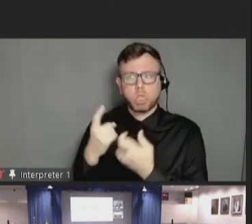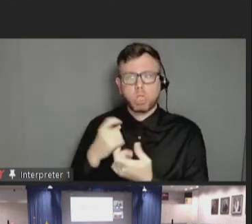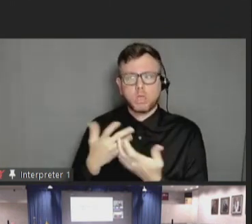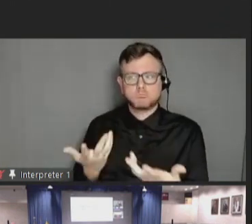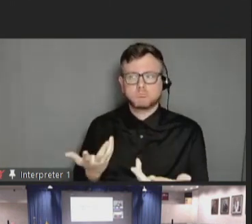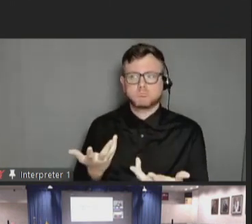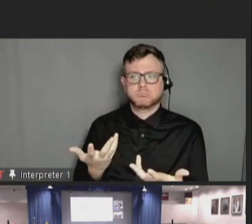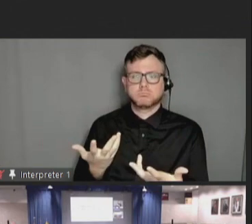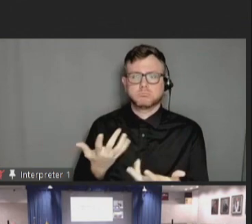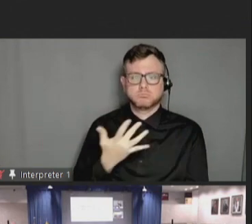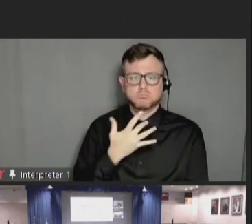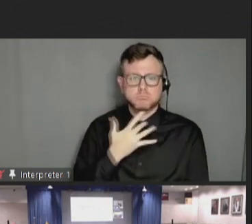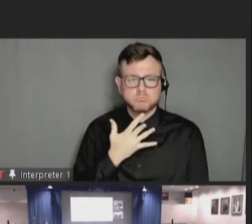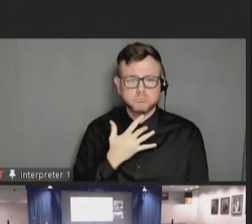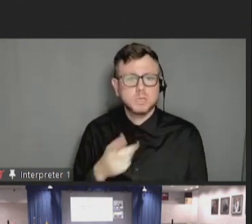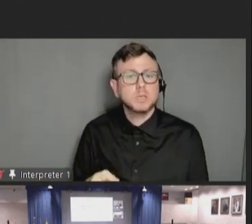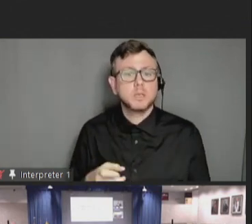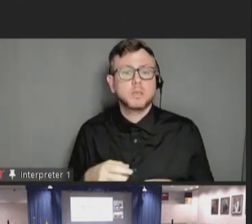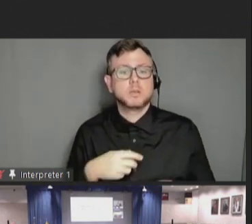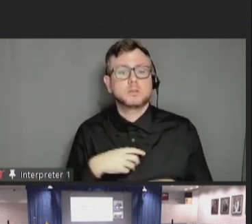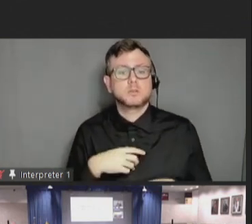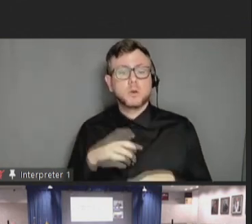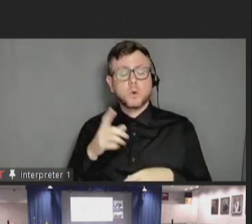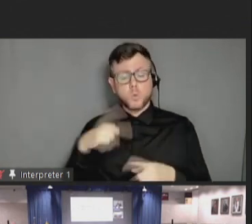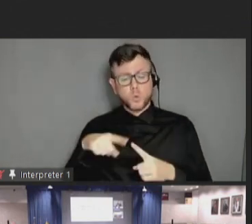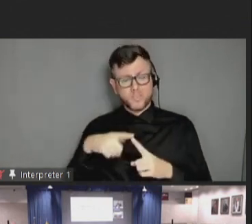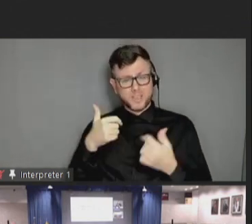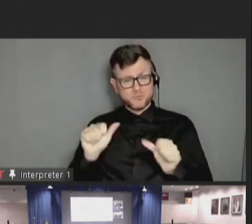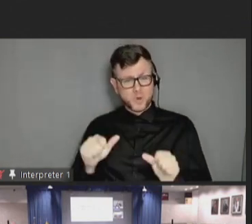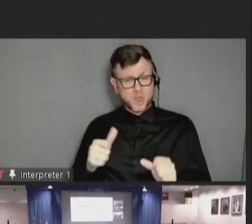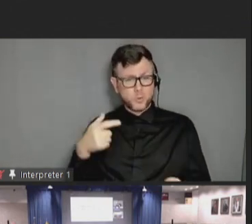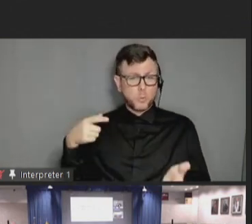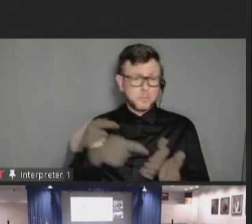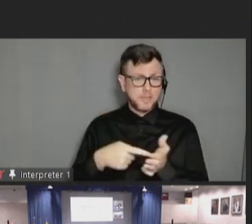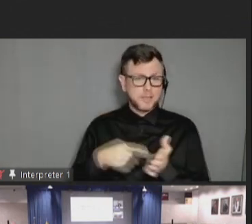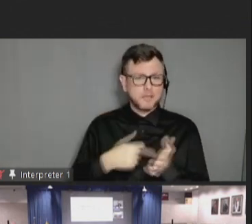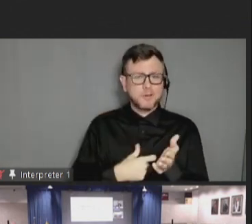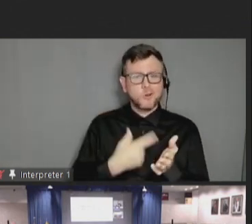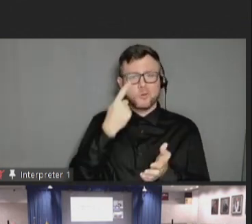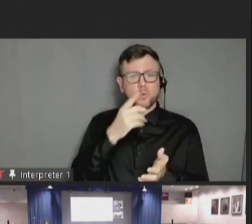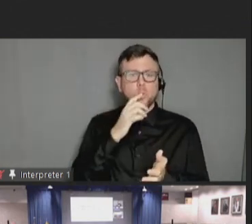But they're -- when they go to bill for that, it's still under the old system of where the government